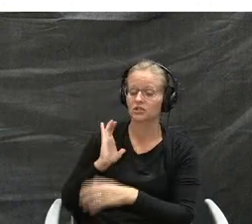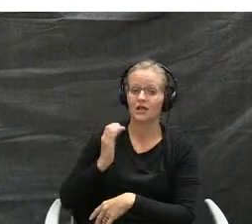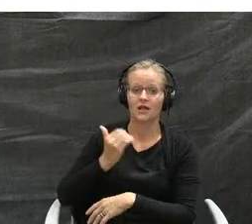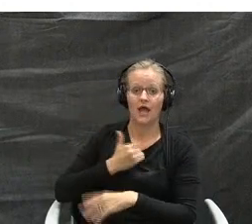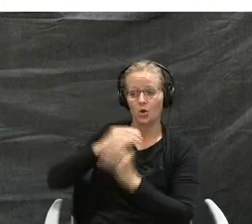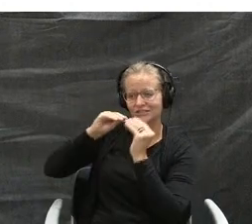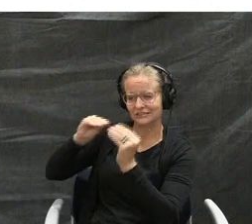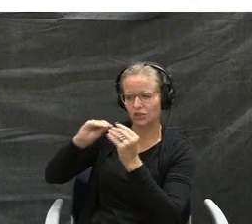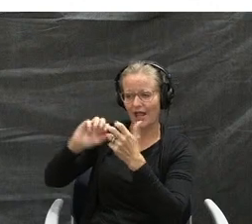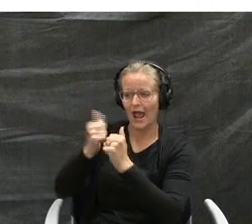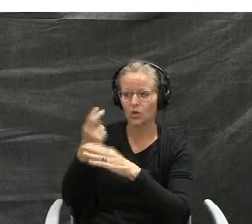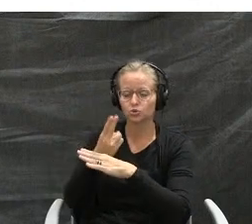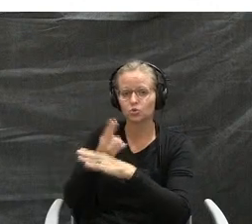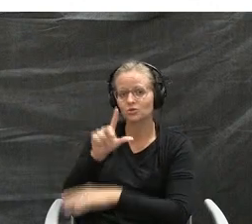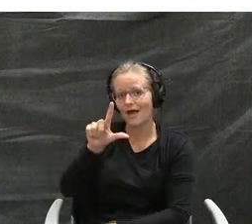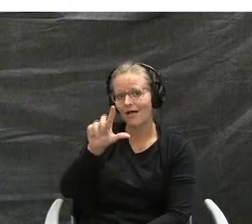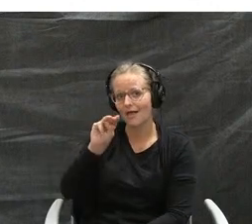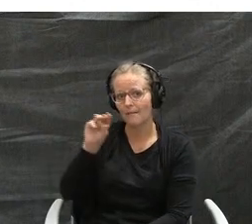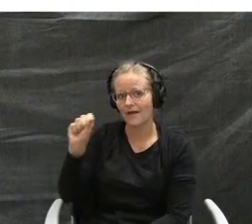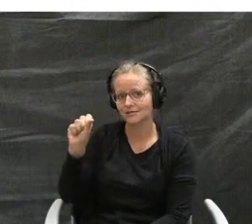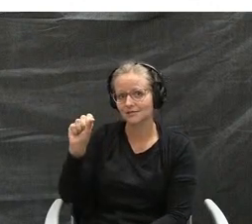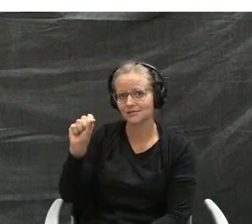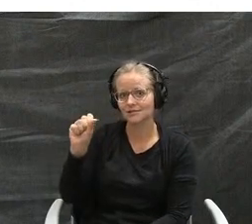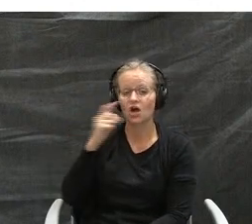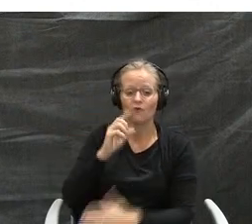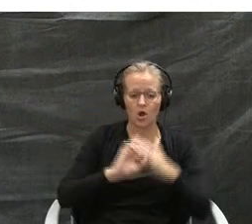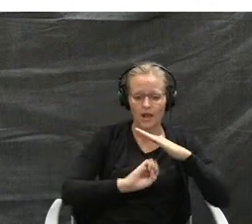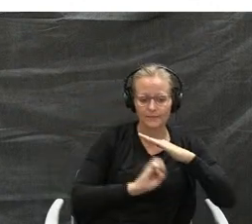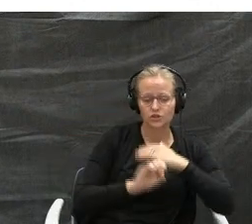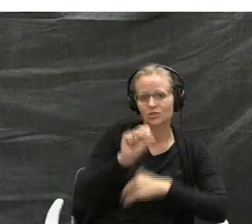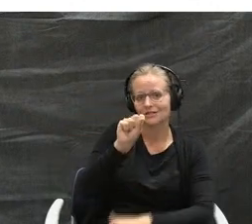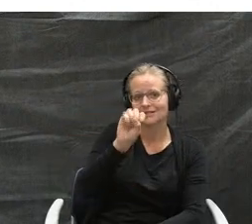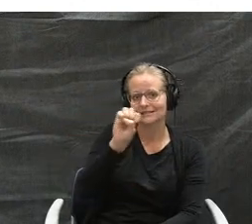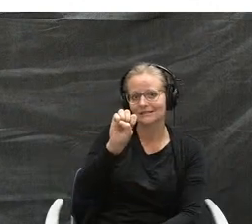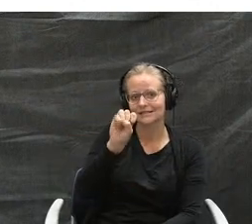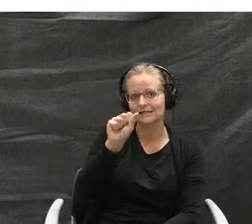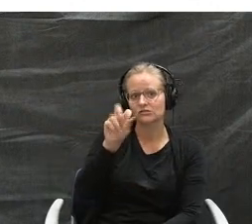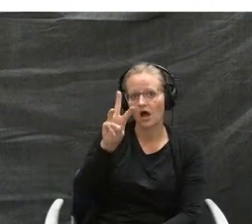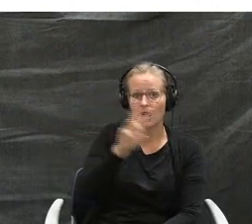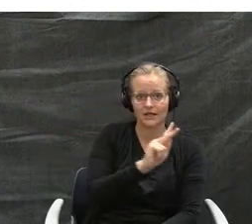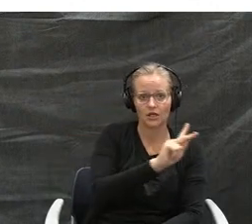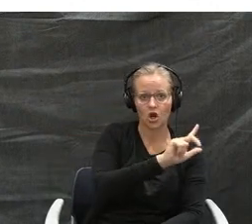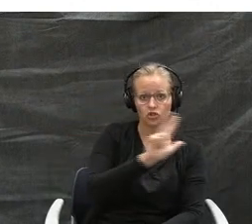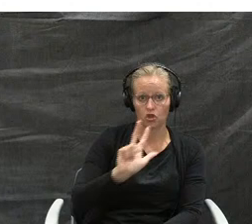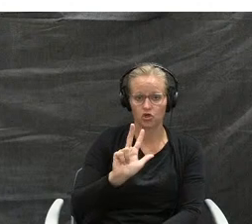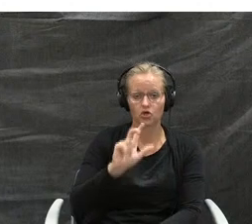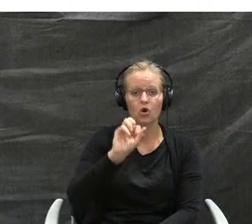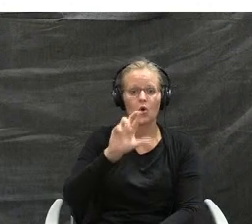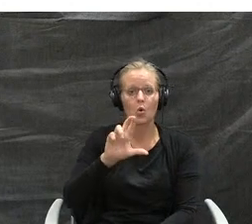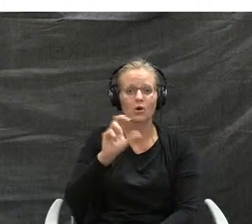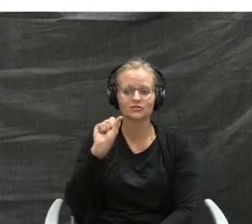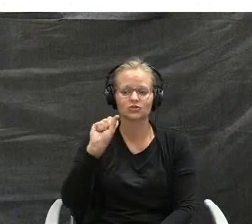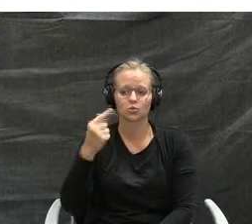either see saw from kindergarten to 3rd grade or if Schoology 4th and 5th grade.